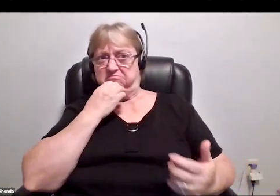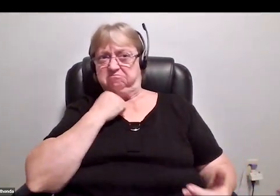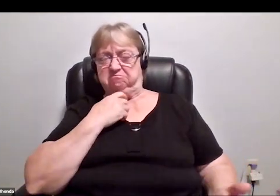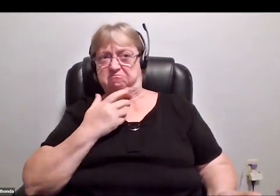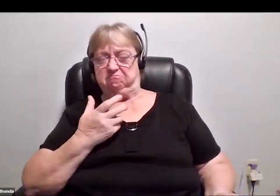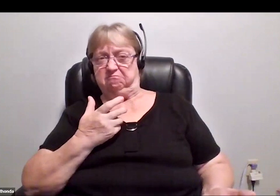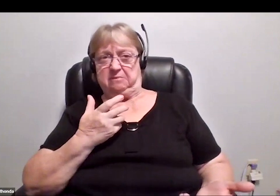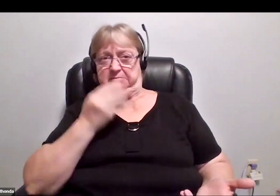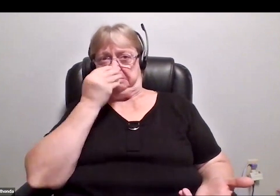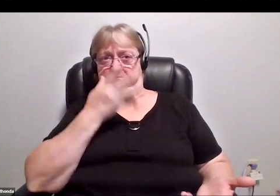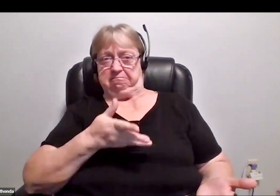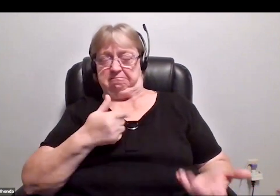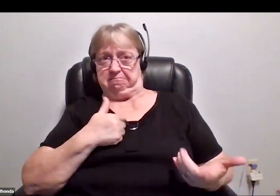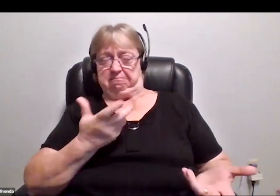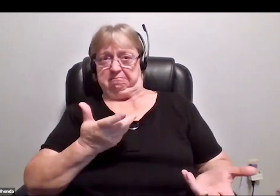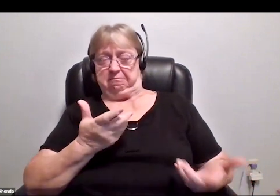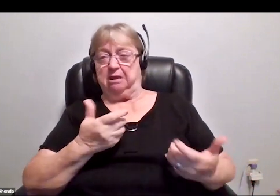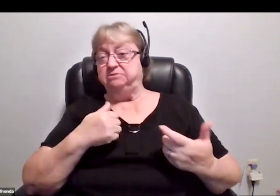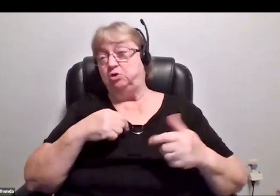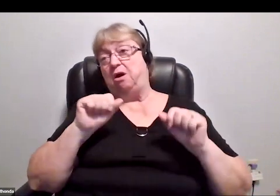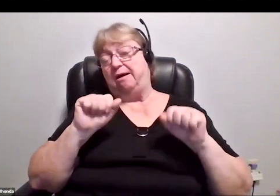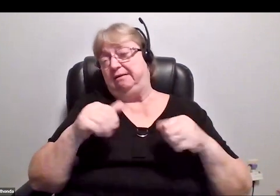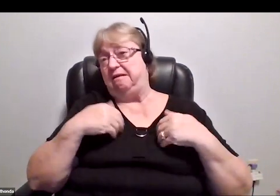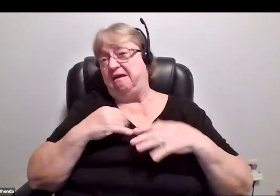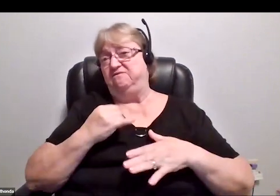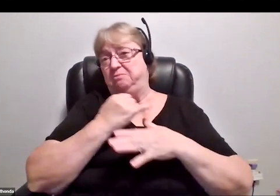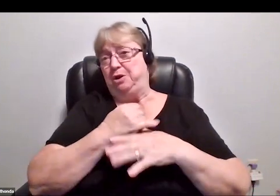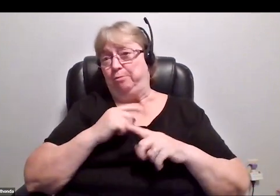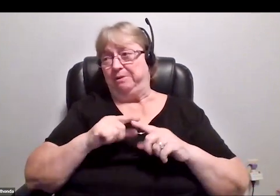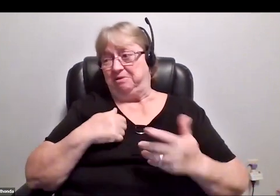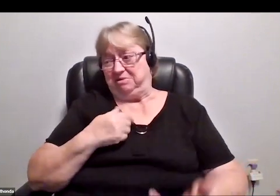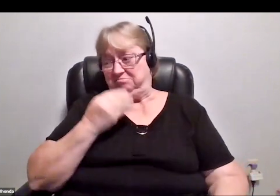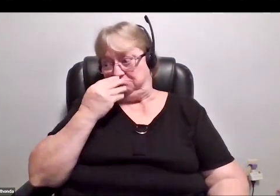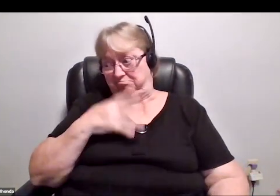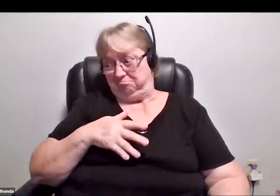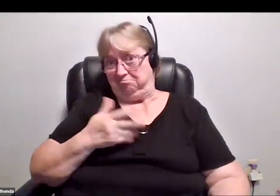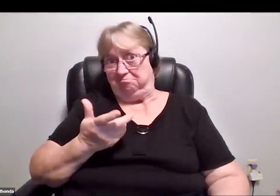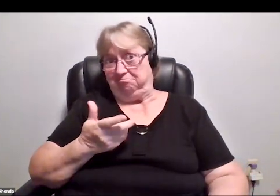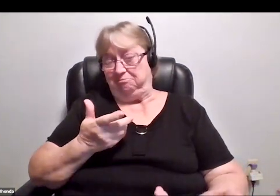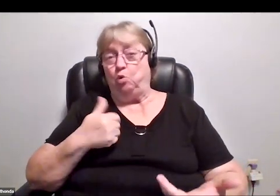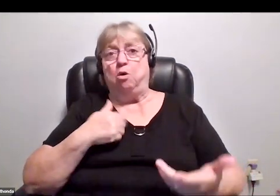You can have an impairment and not care about it being addressed or have it already addressed in your life.